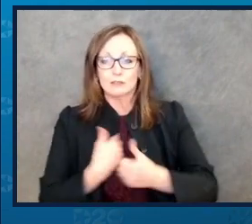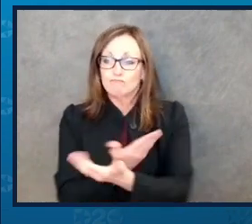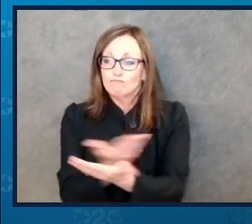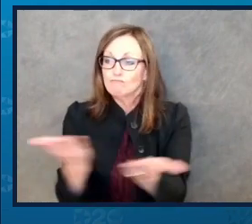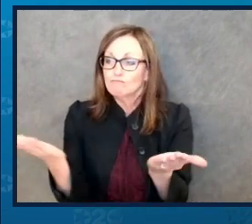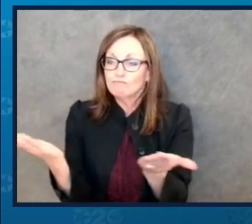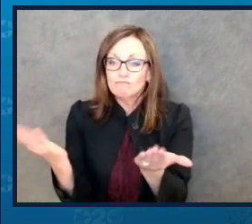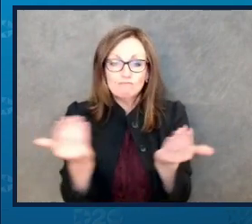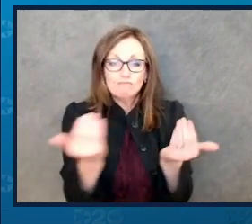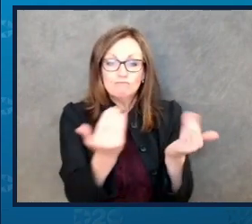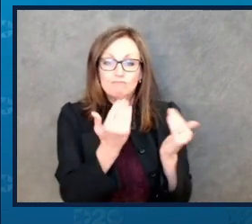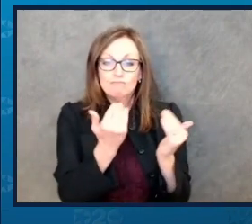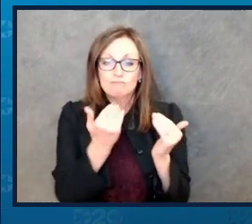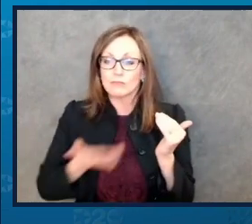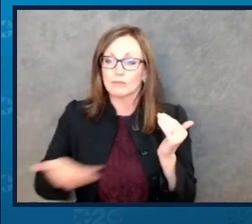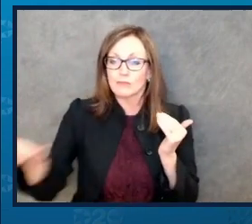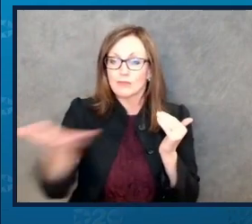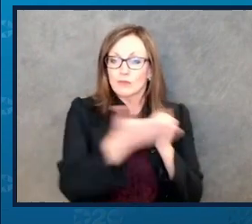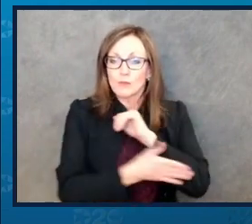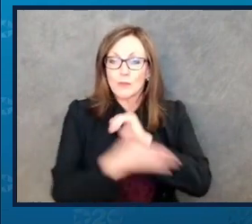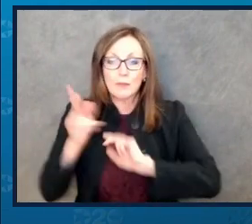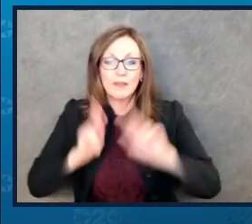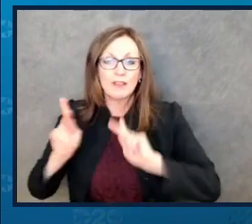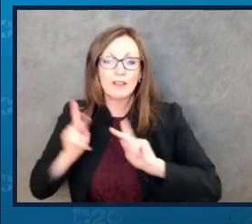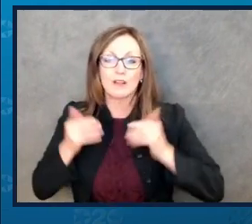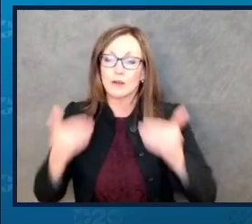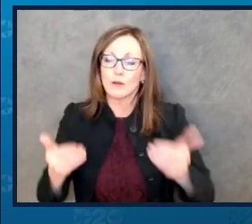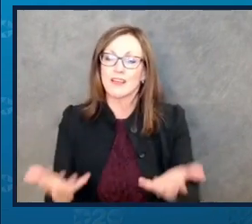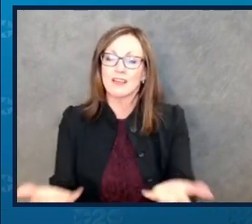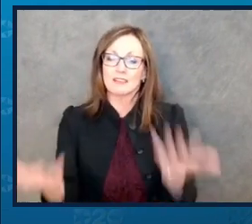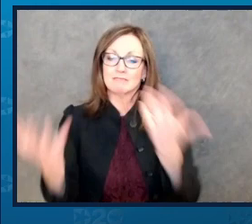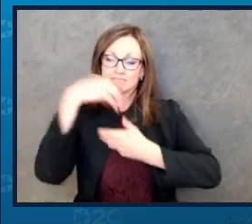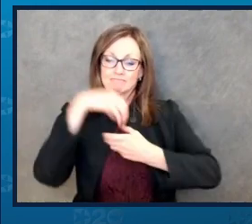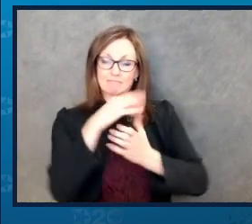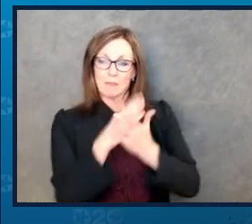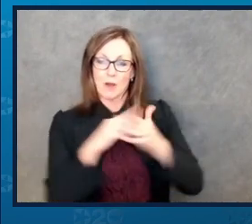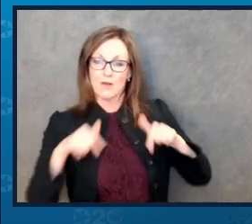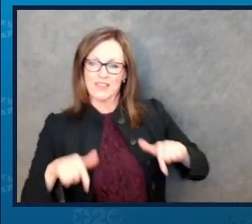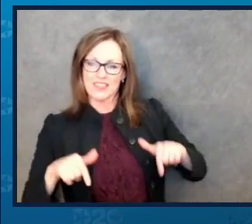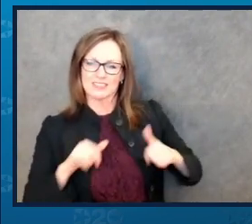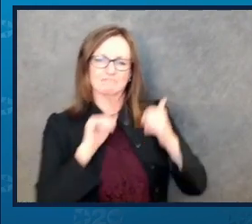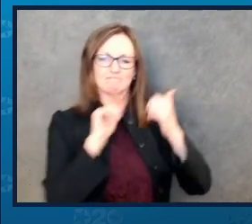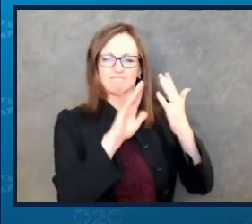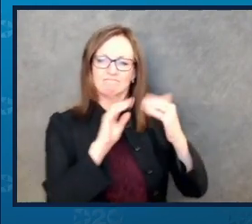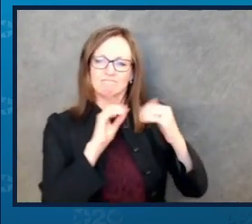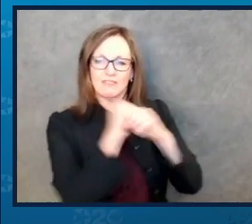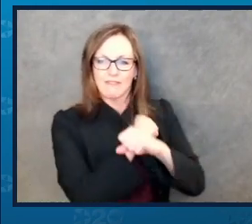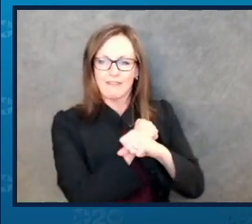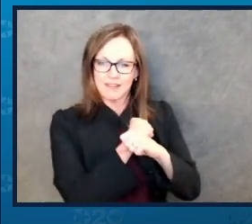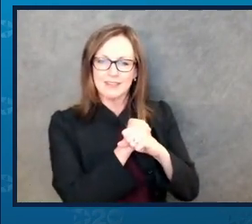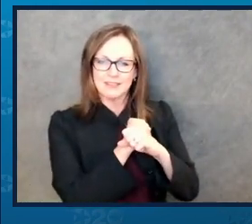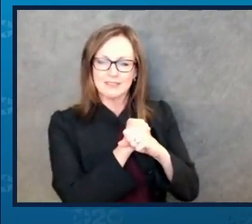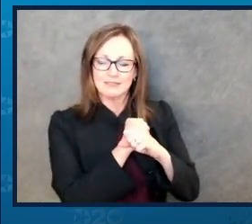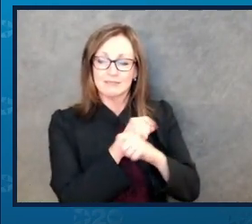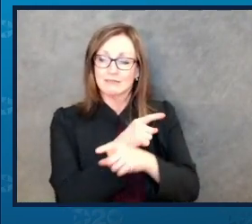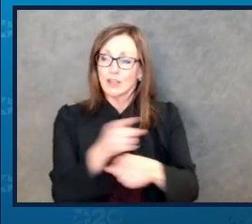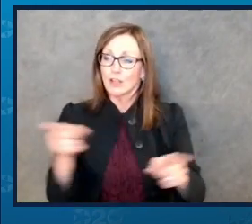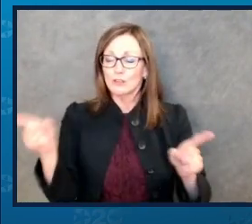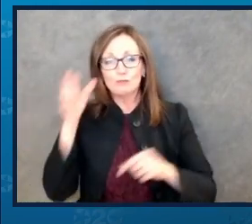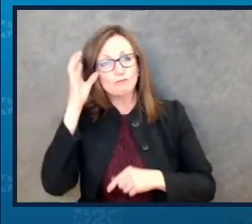FORWARD, WE TURN TO LEADERS WHO SHARE OUR PAIN.